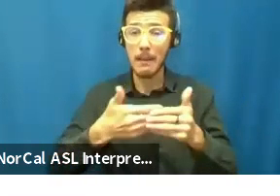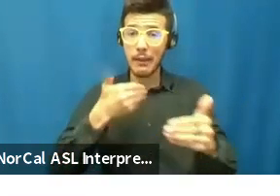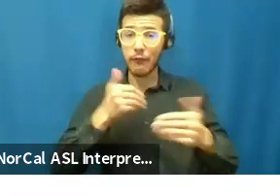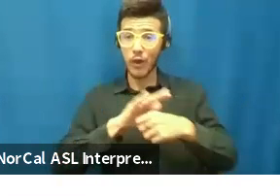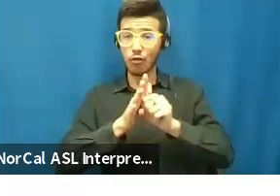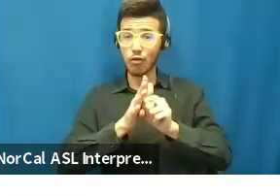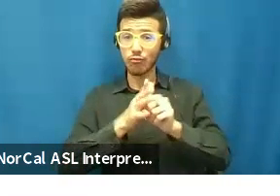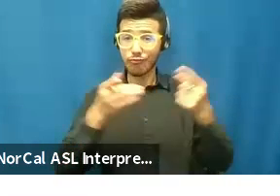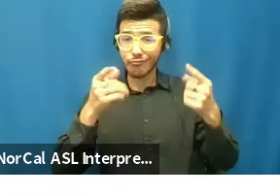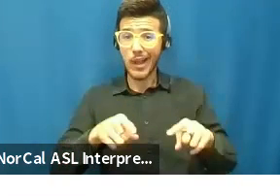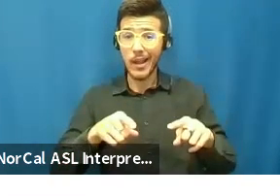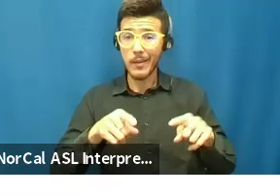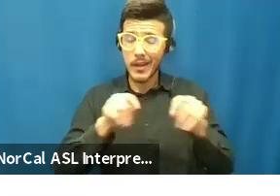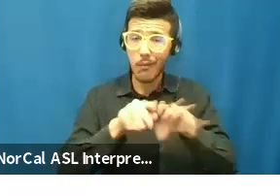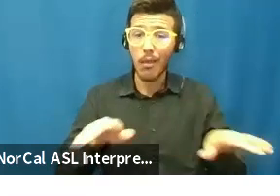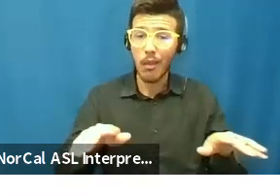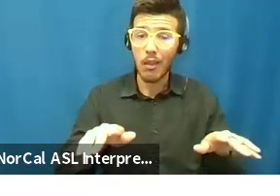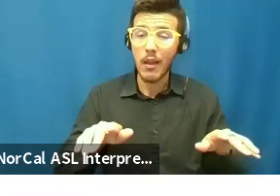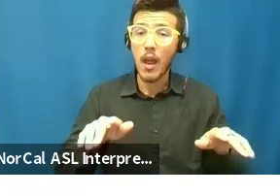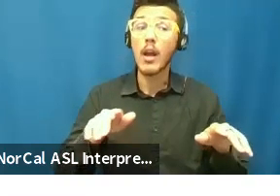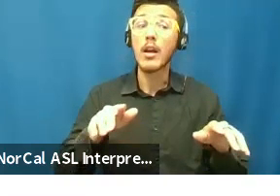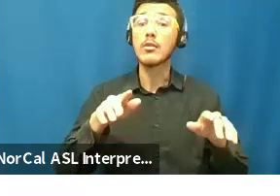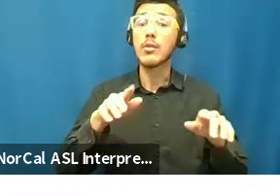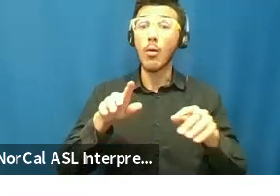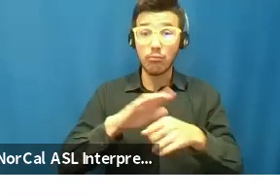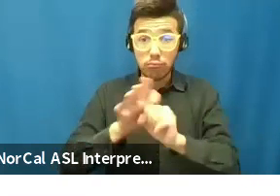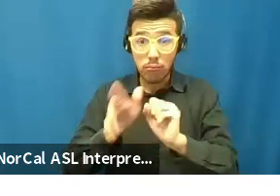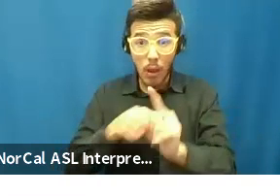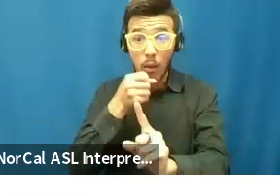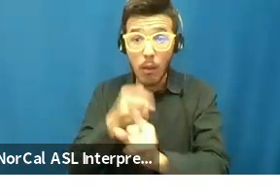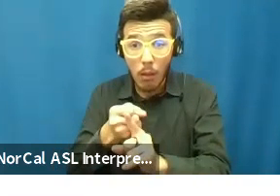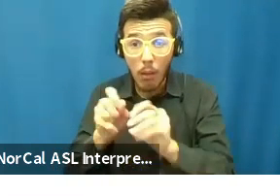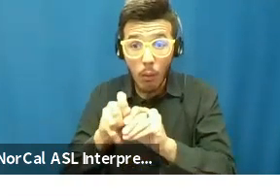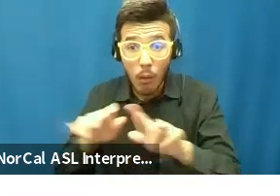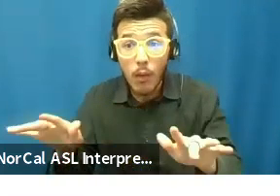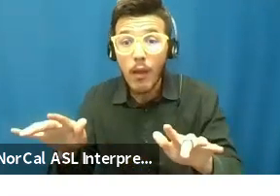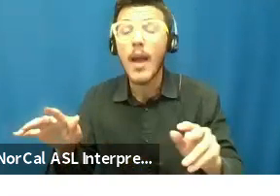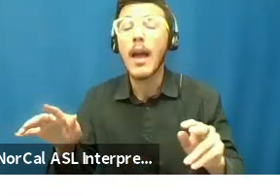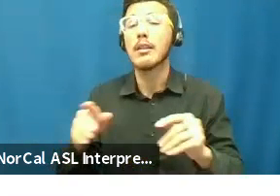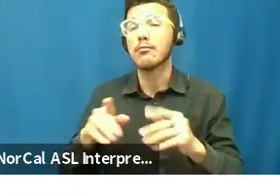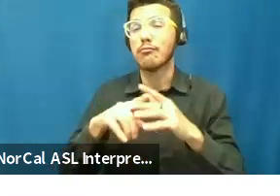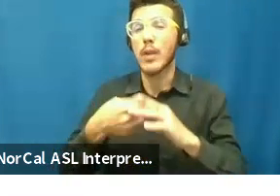19 pandemic, and then once the pandemic hit, we actually moved it to this more frequent schedule